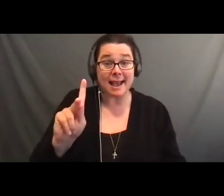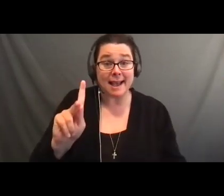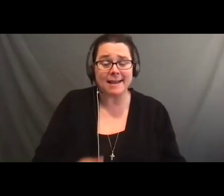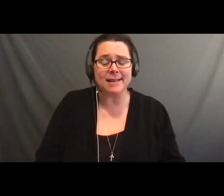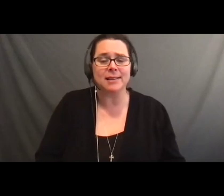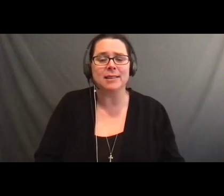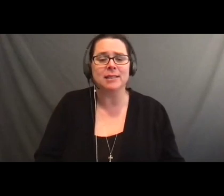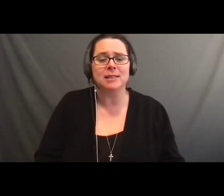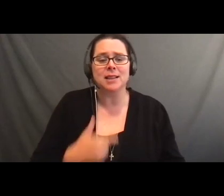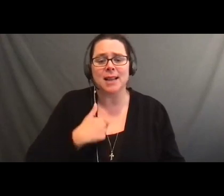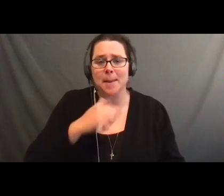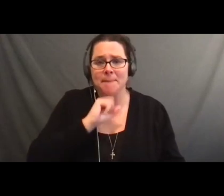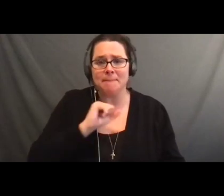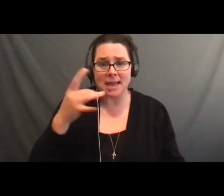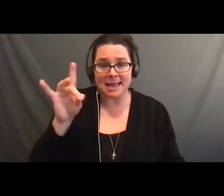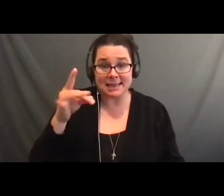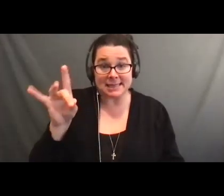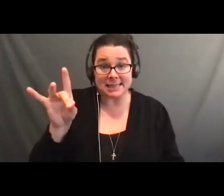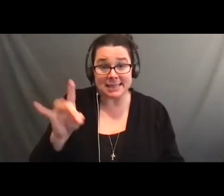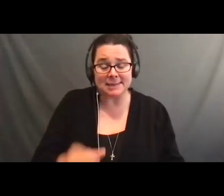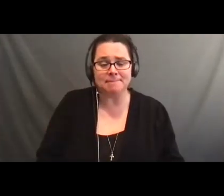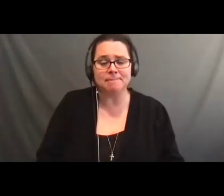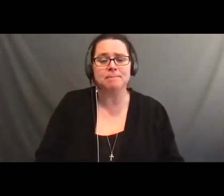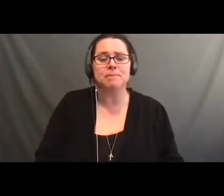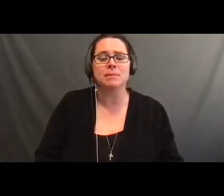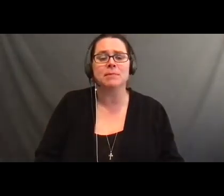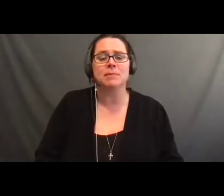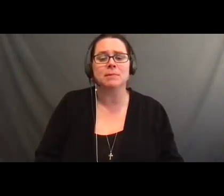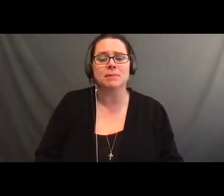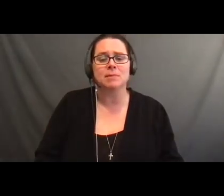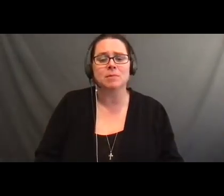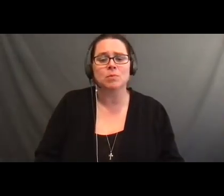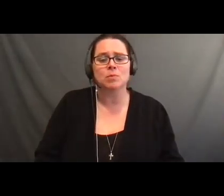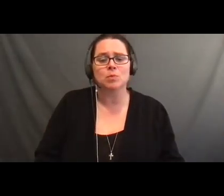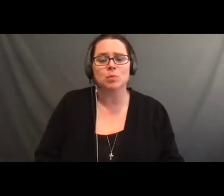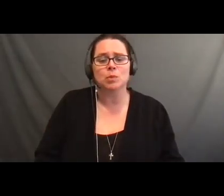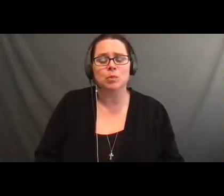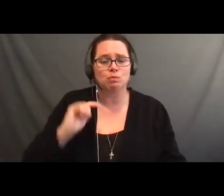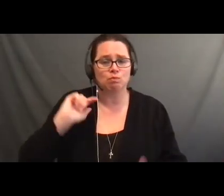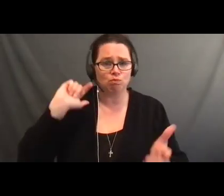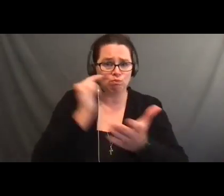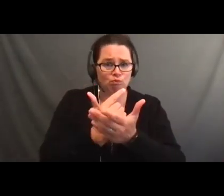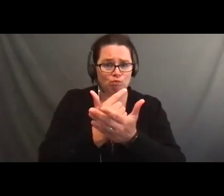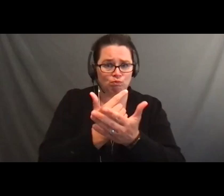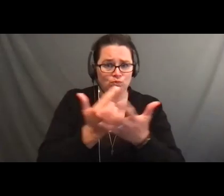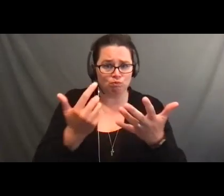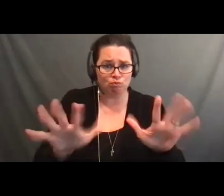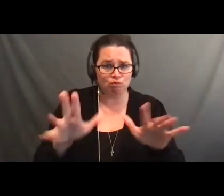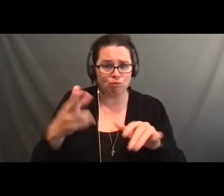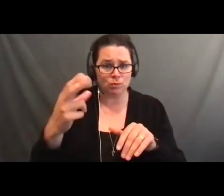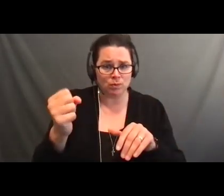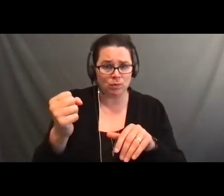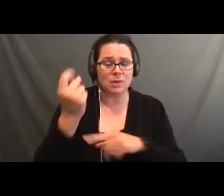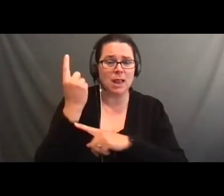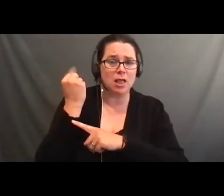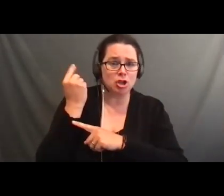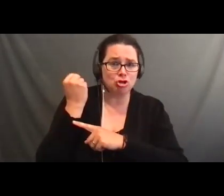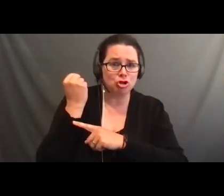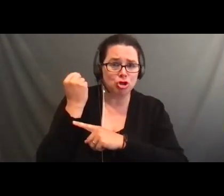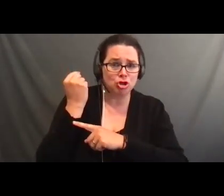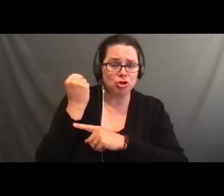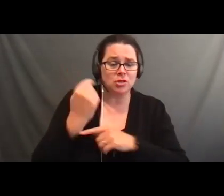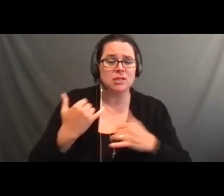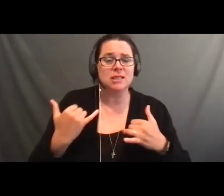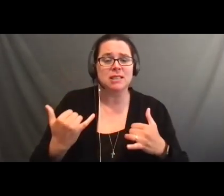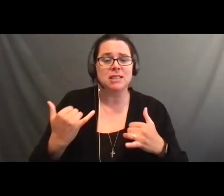I'm 18. I graduated high school last year and so I'm